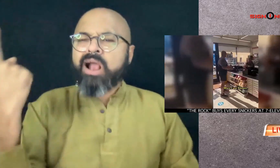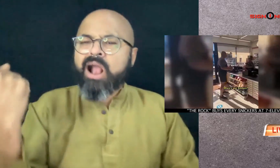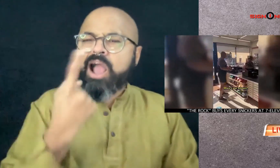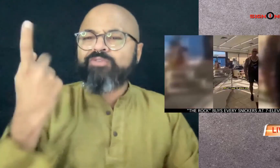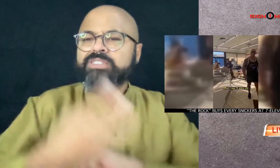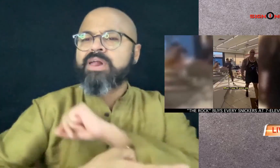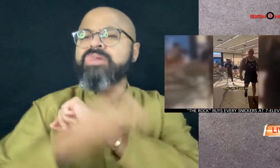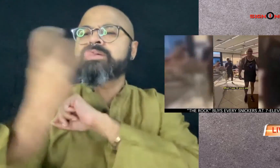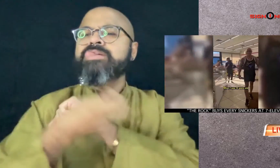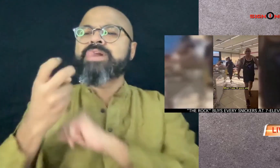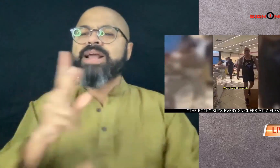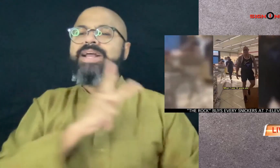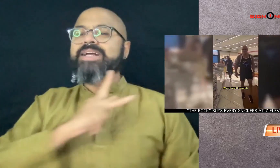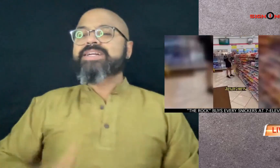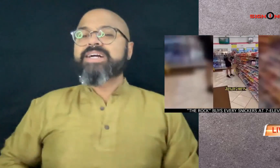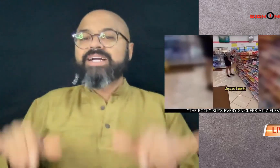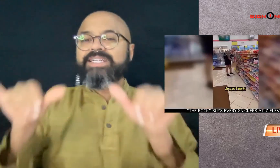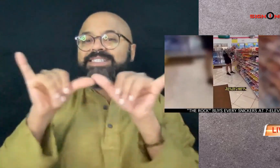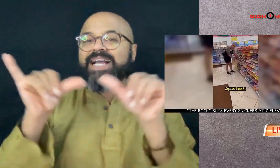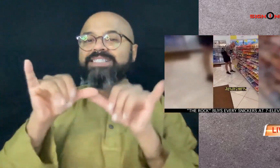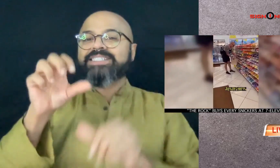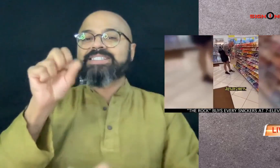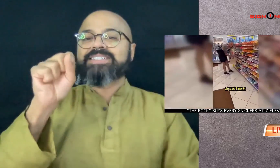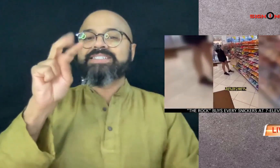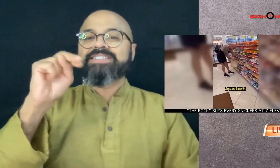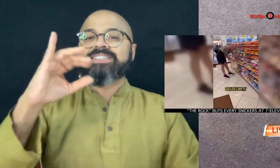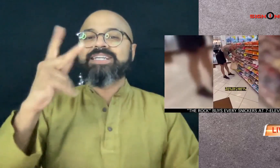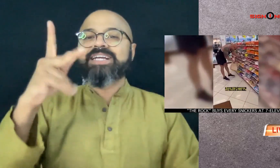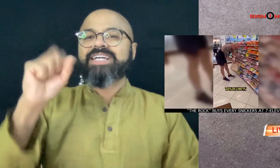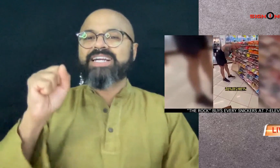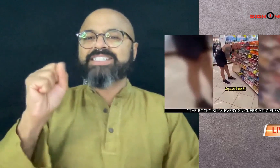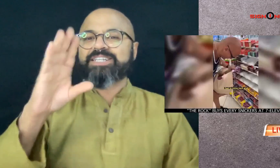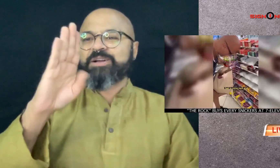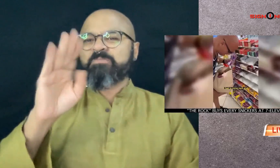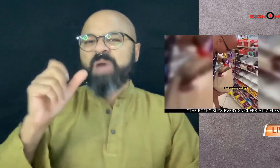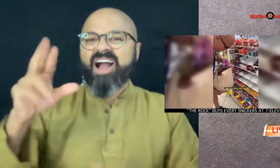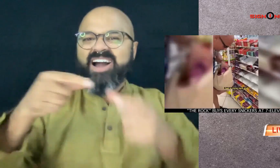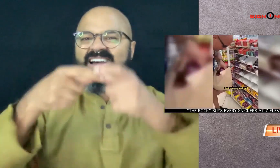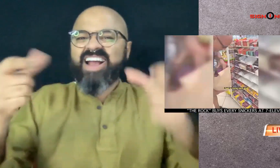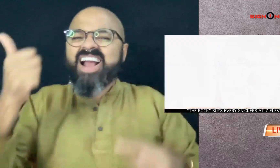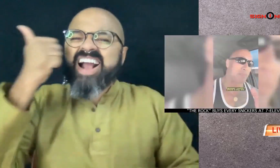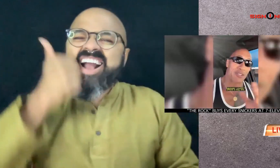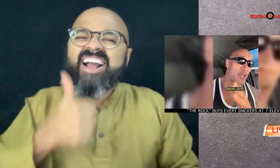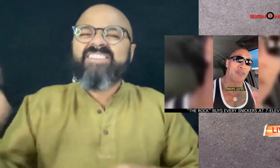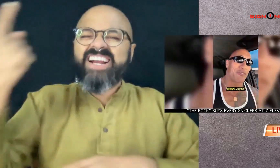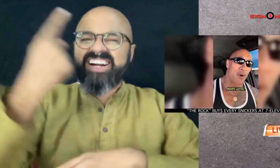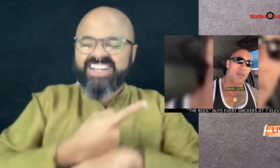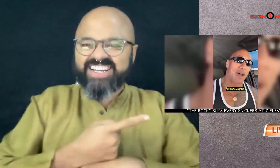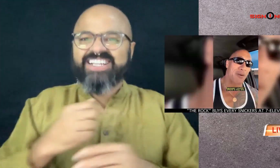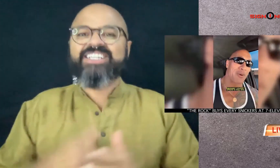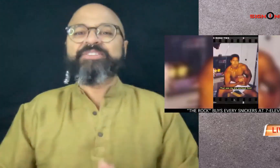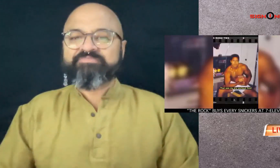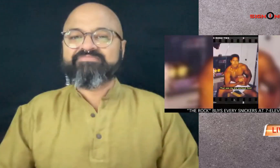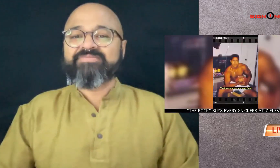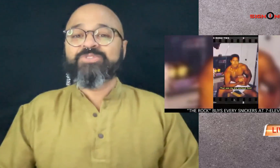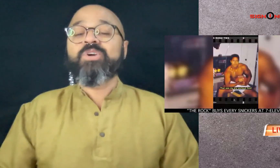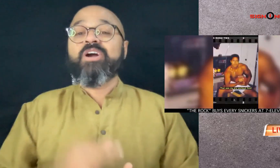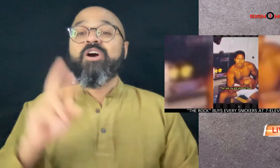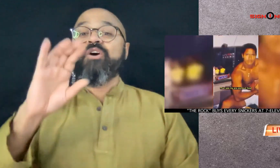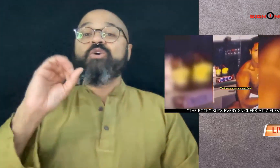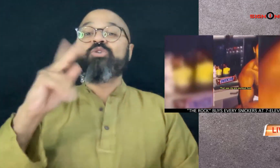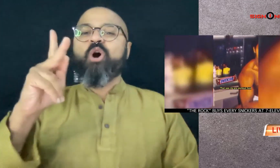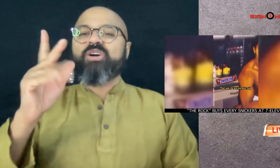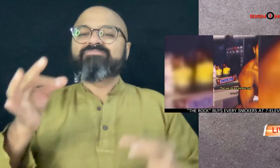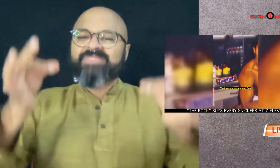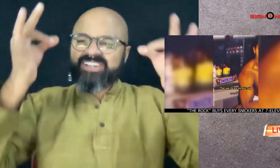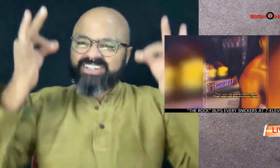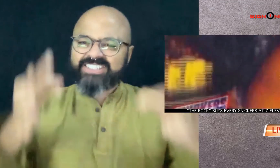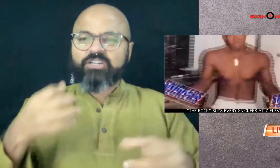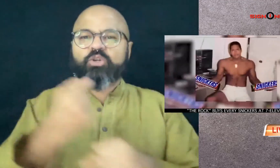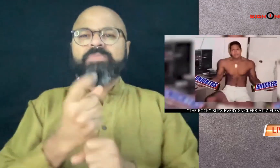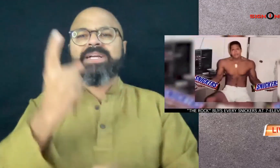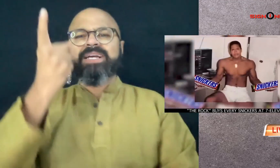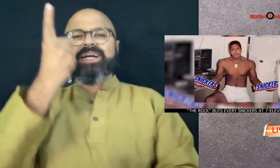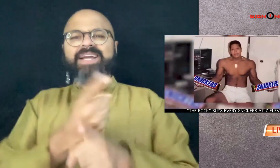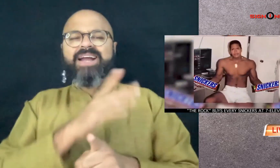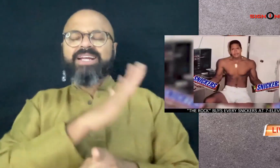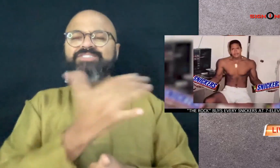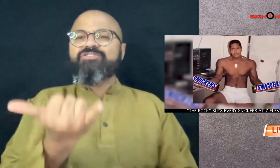Johnson says he used to steal a king size Snickers bar every day